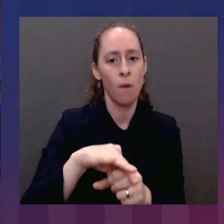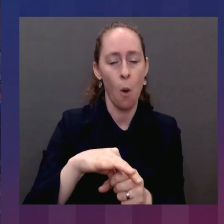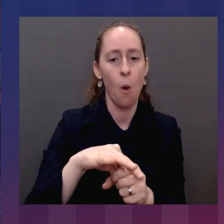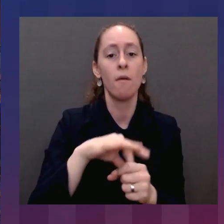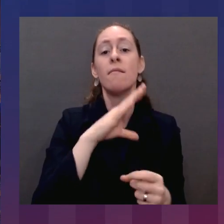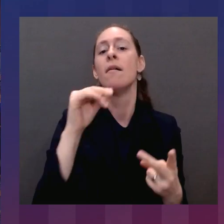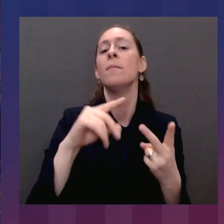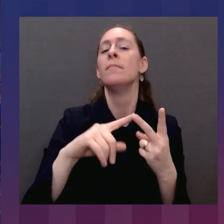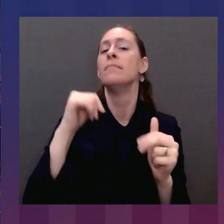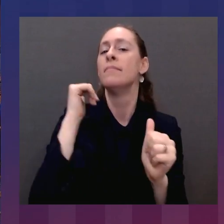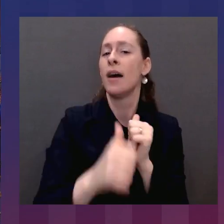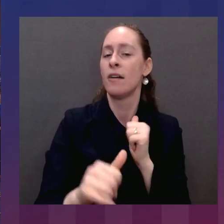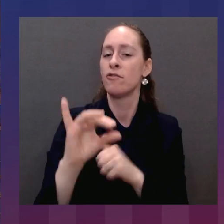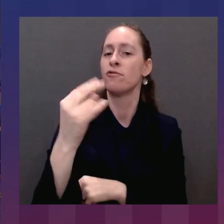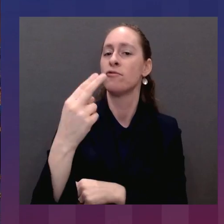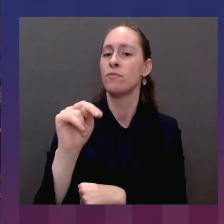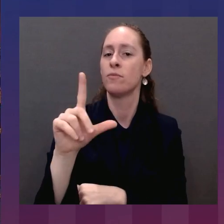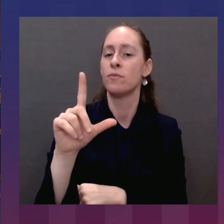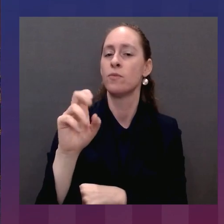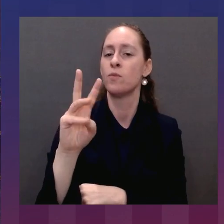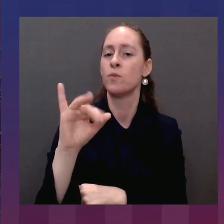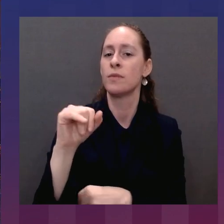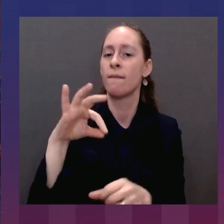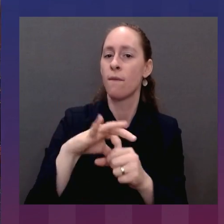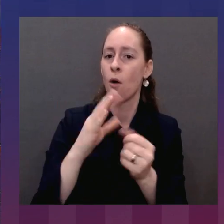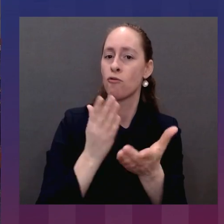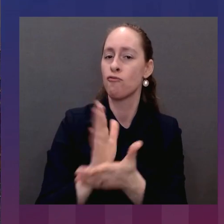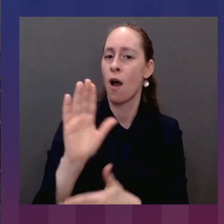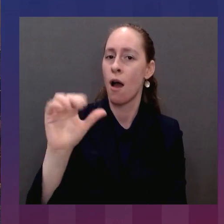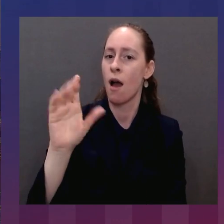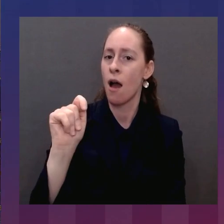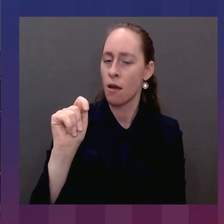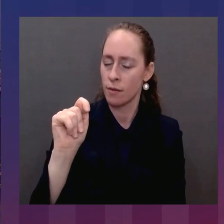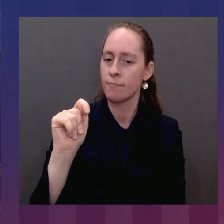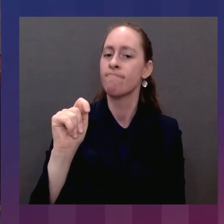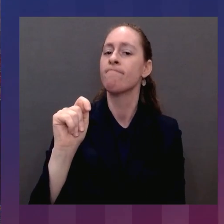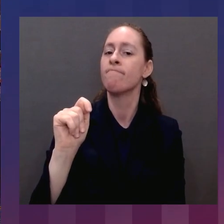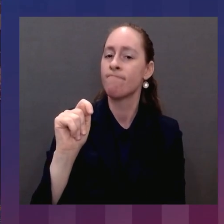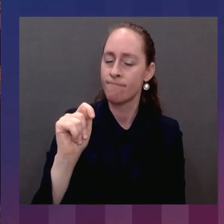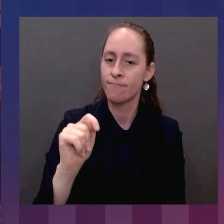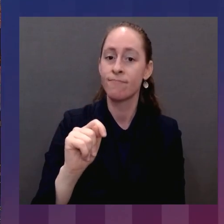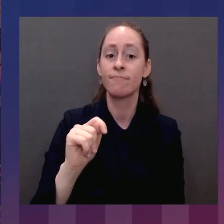And while you're at it, pass the Disclose Act so Americans know who is funding our elections.